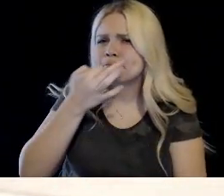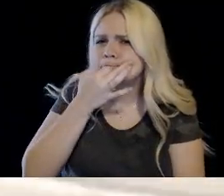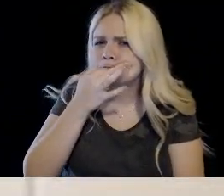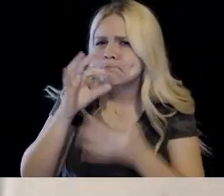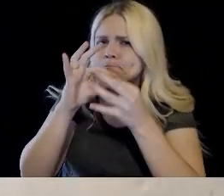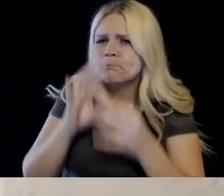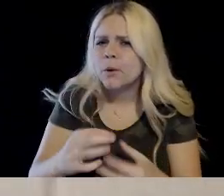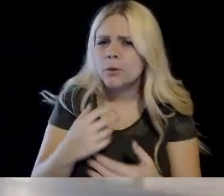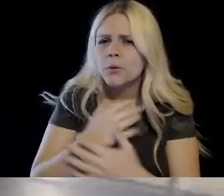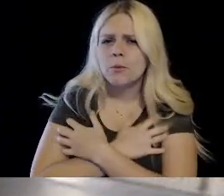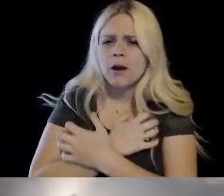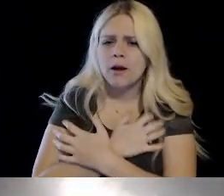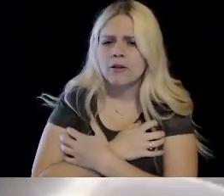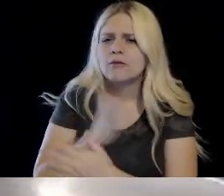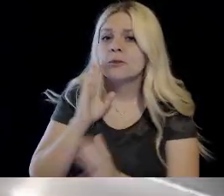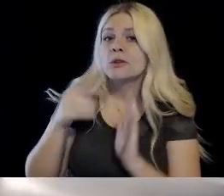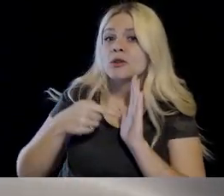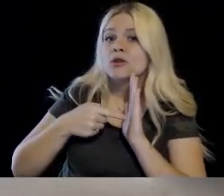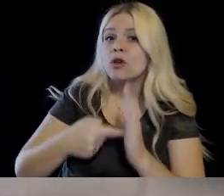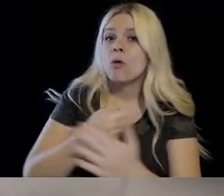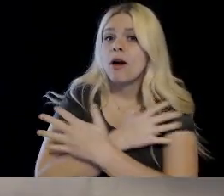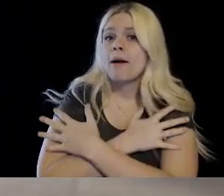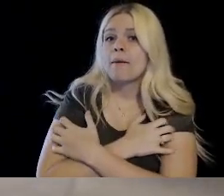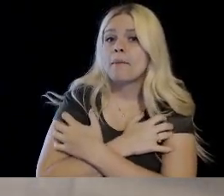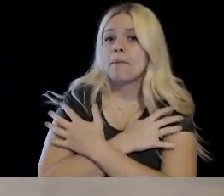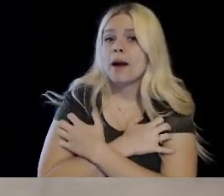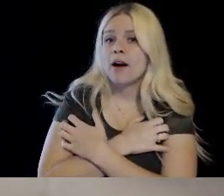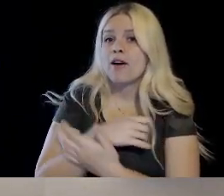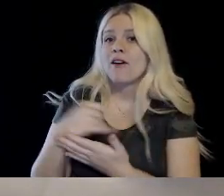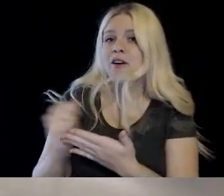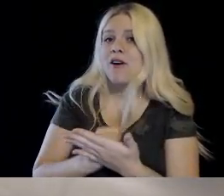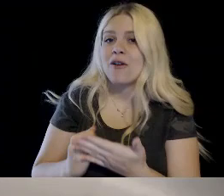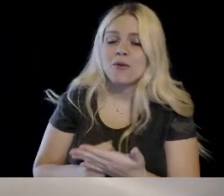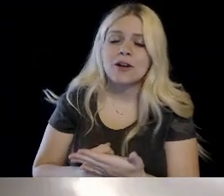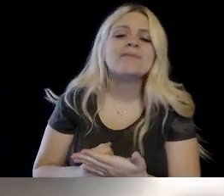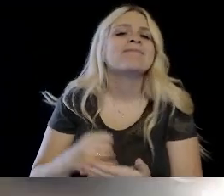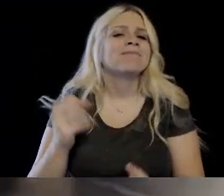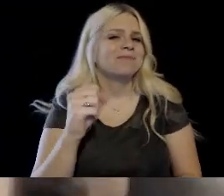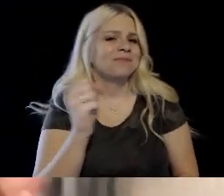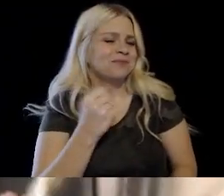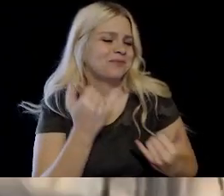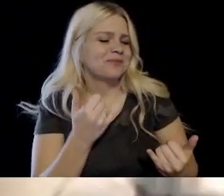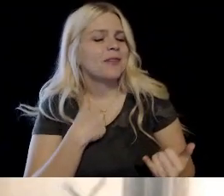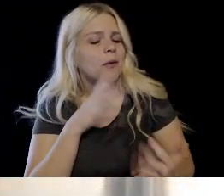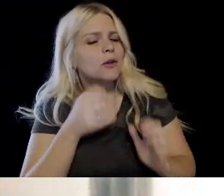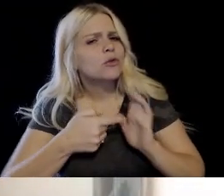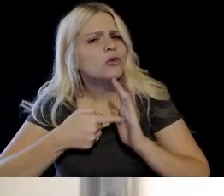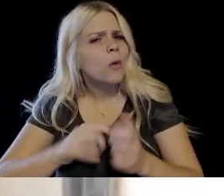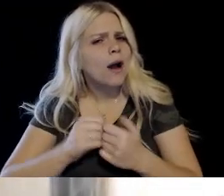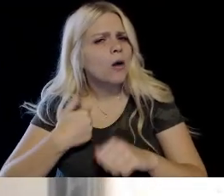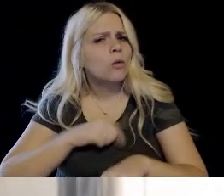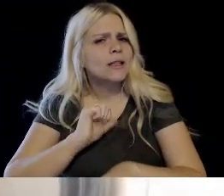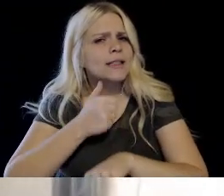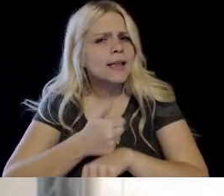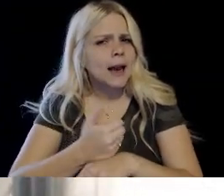Joanne: Exactly. So, I'm just going to show you guys how we're setting this up right now in the back. So, I've got a paintbrush. Erica: Okay.